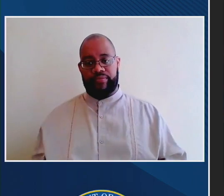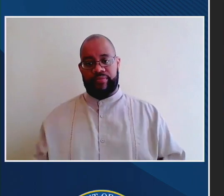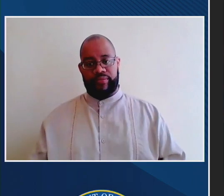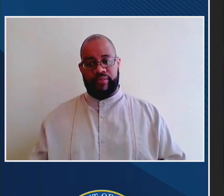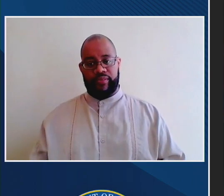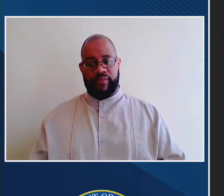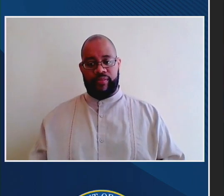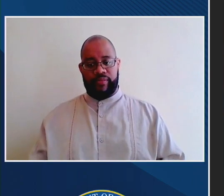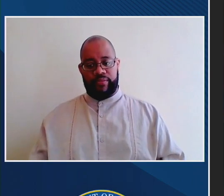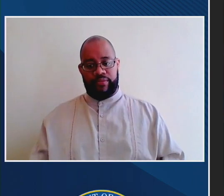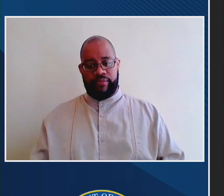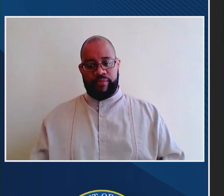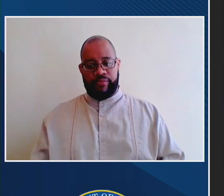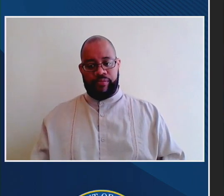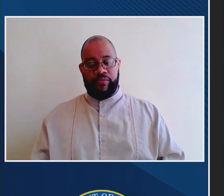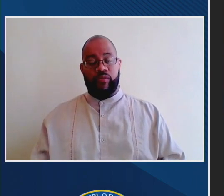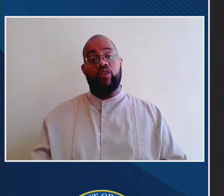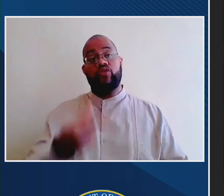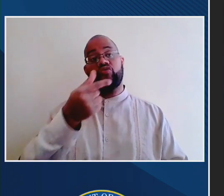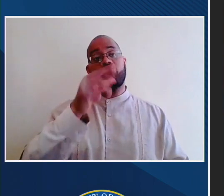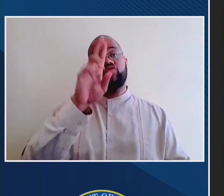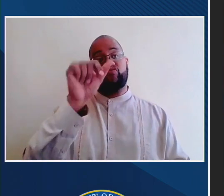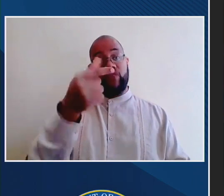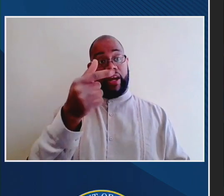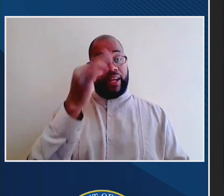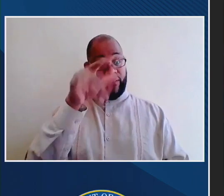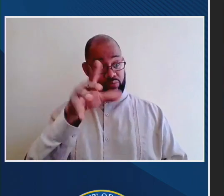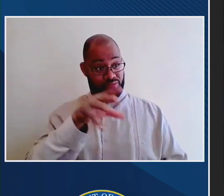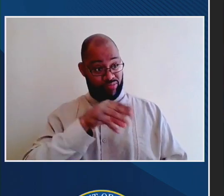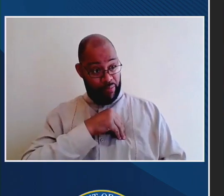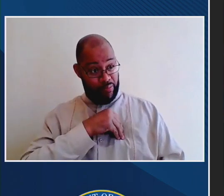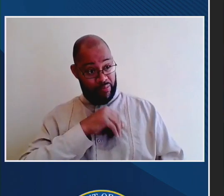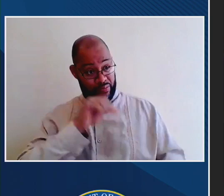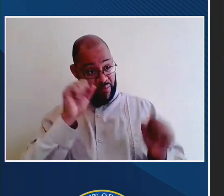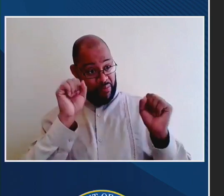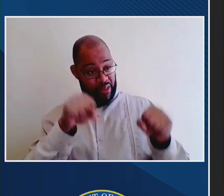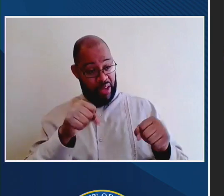So, Greg, if you're okay, can we postpone